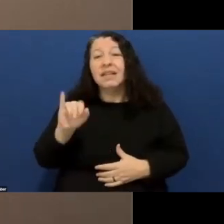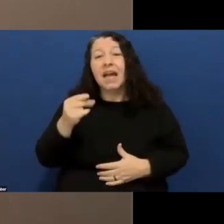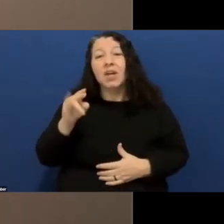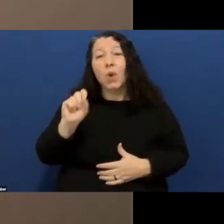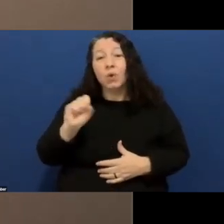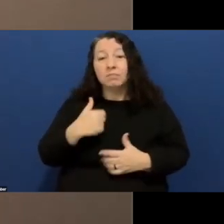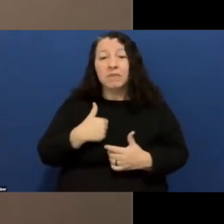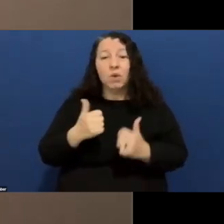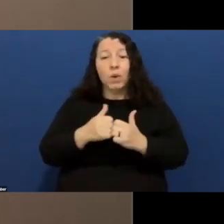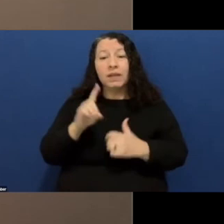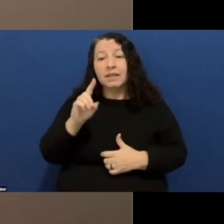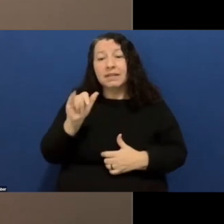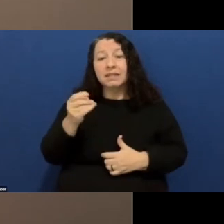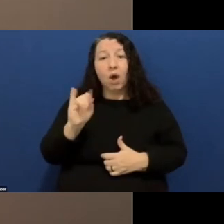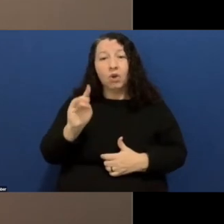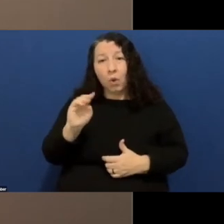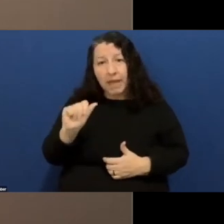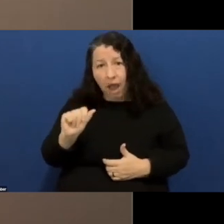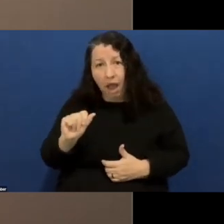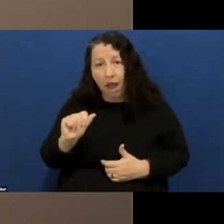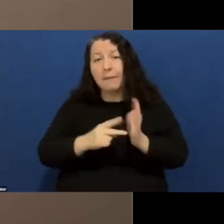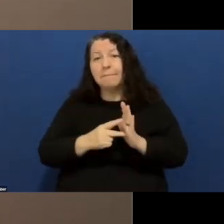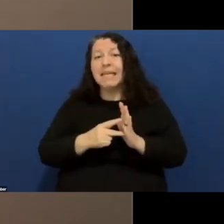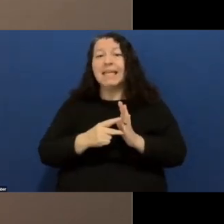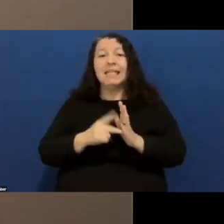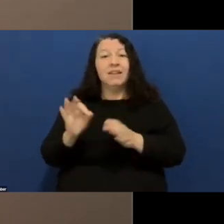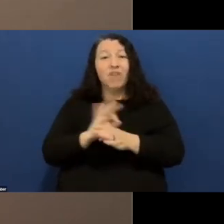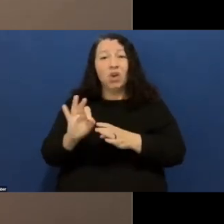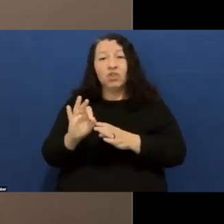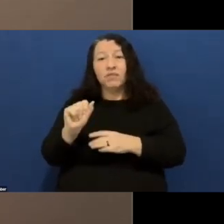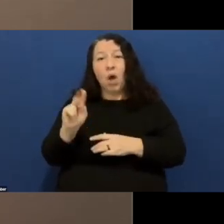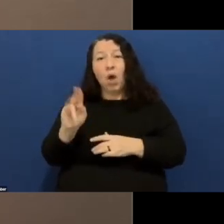I have been diagnosed with dysautonomia, a dysfunction of the autonomic nervous system.